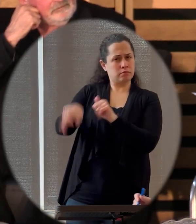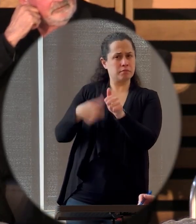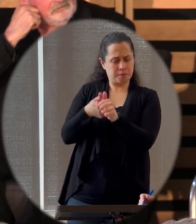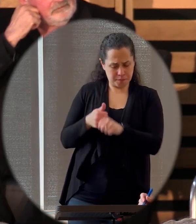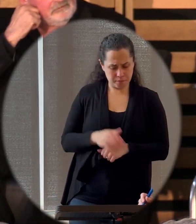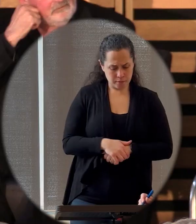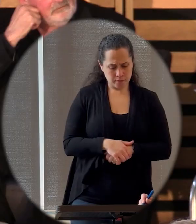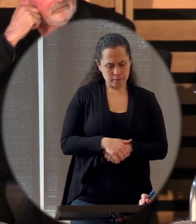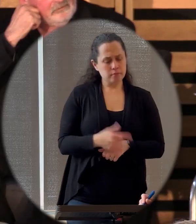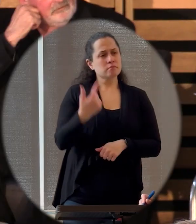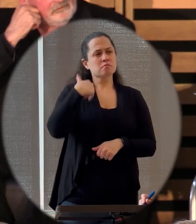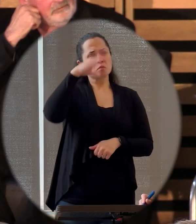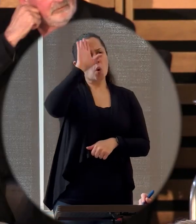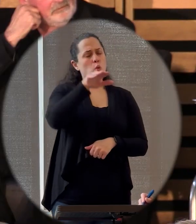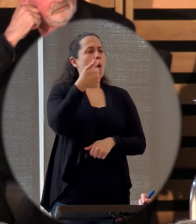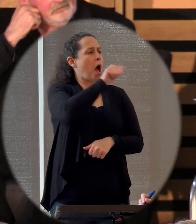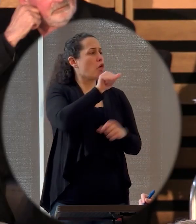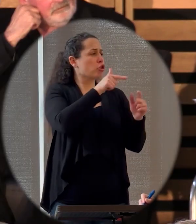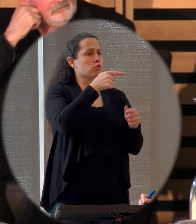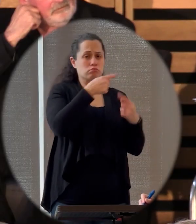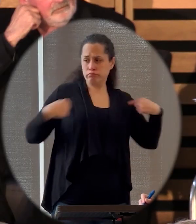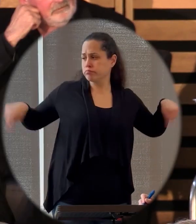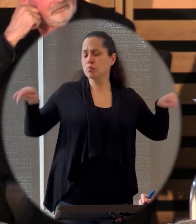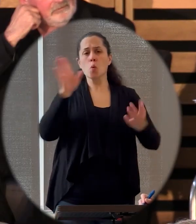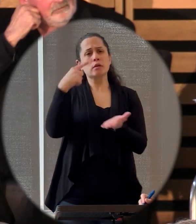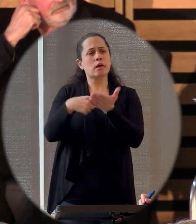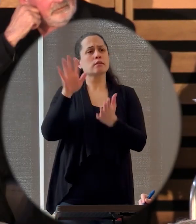the other panelists here will have a lot to say about the lived experiences and the gaps